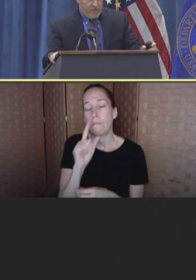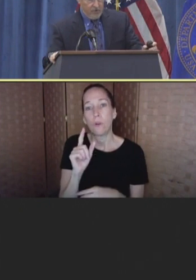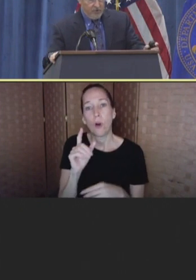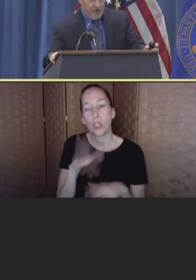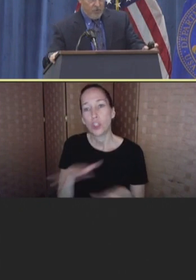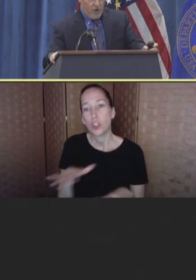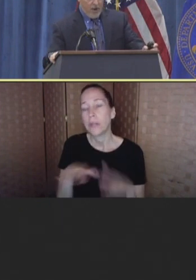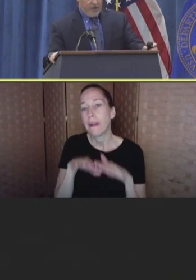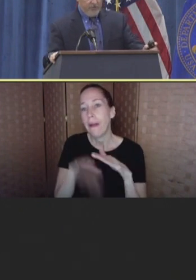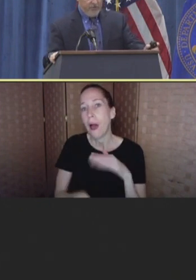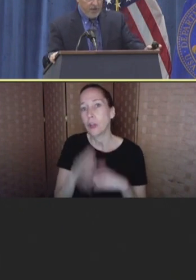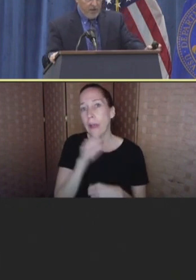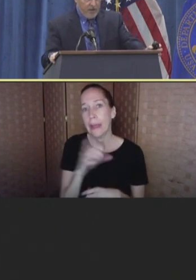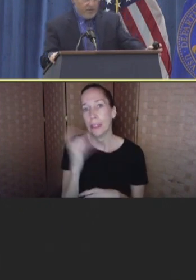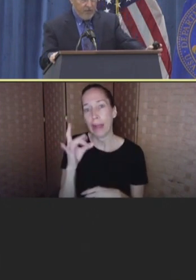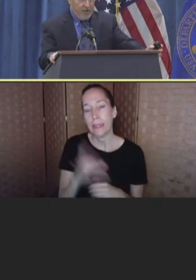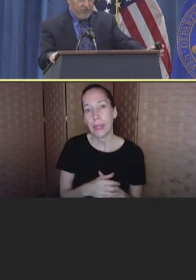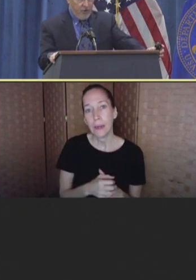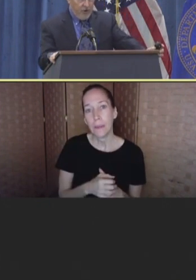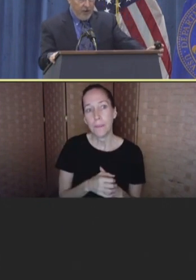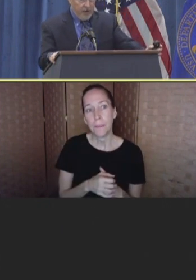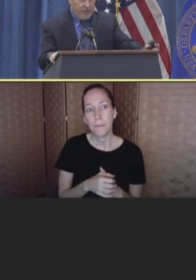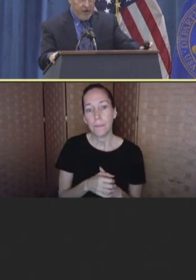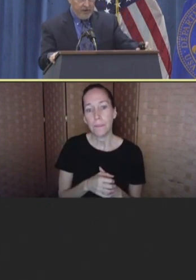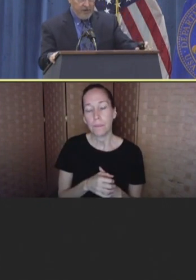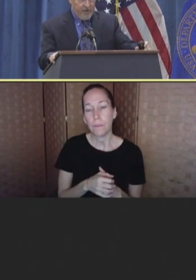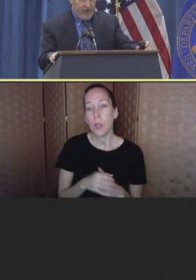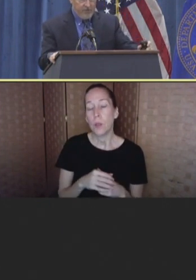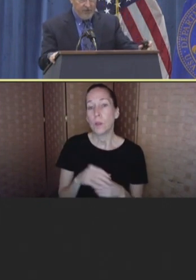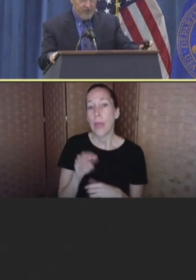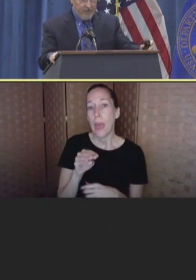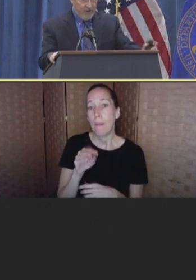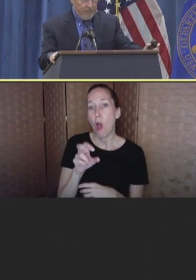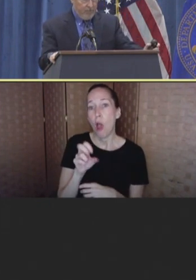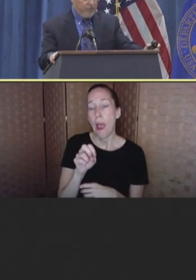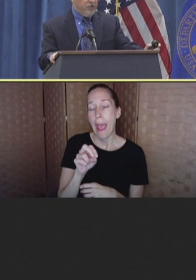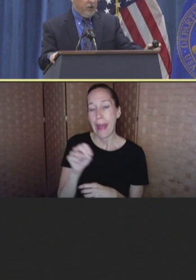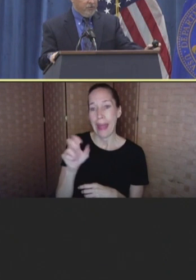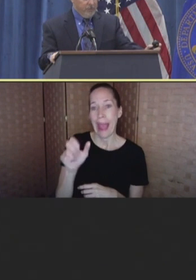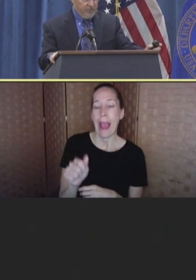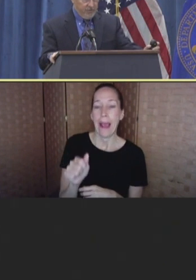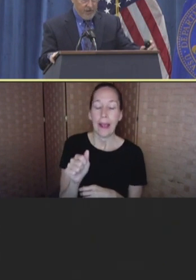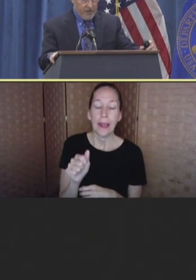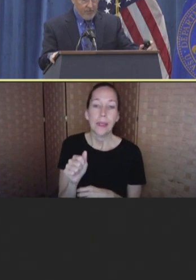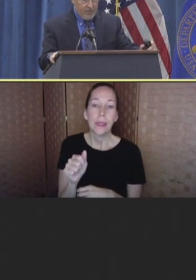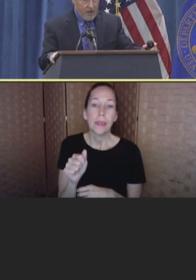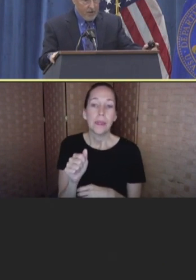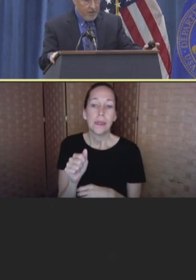So to summarize, the messenger RNA, COVID-19 vaccine safety and booster doses in people